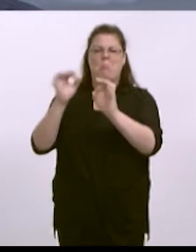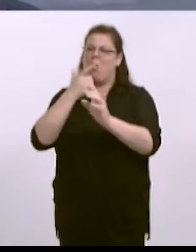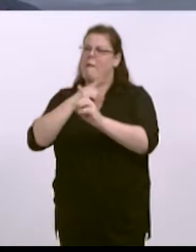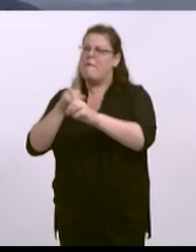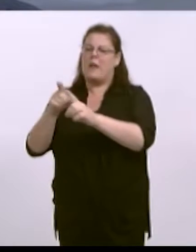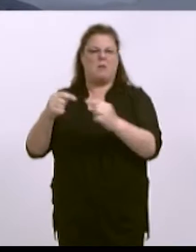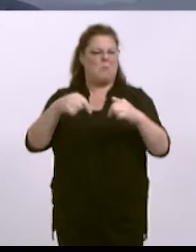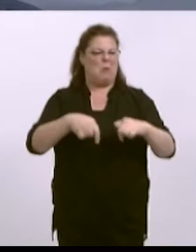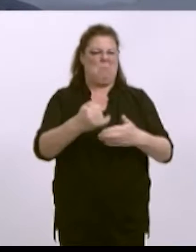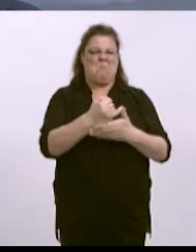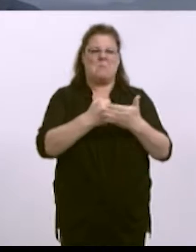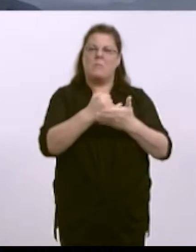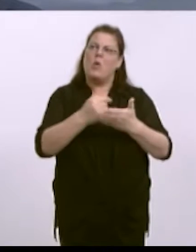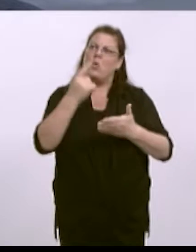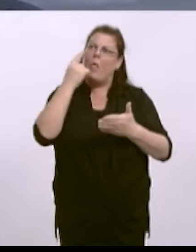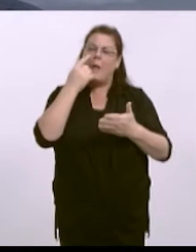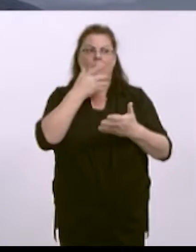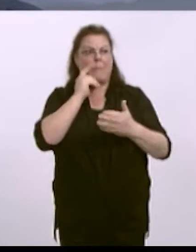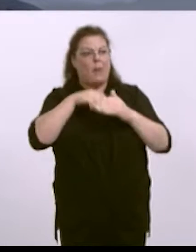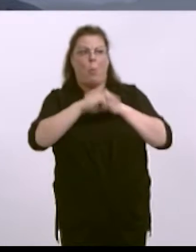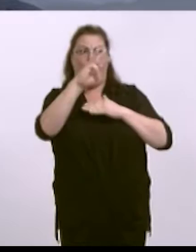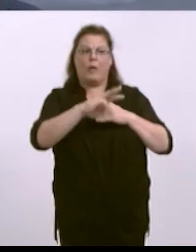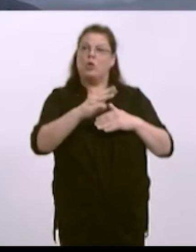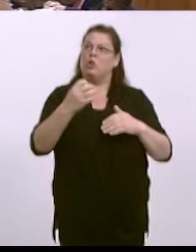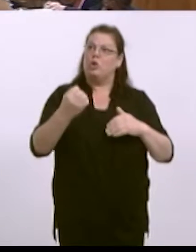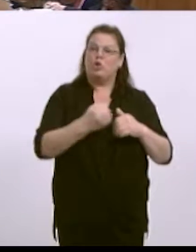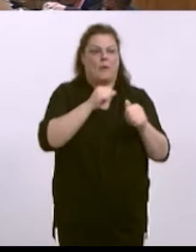travellers in Wales deserve the service that we currently have to put up with?